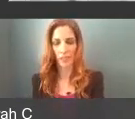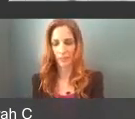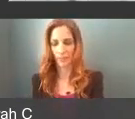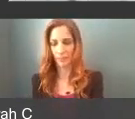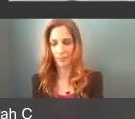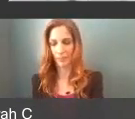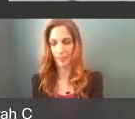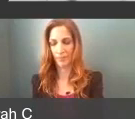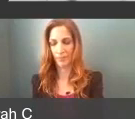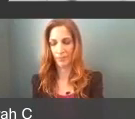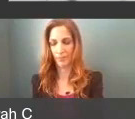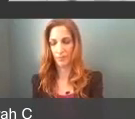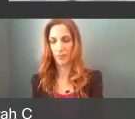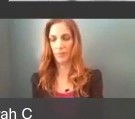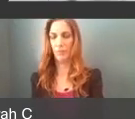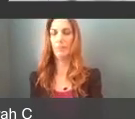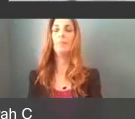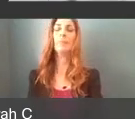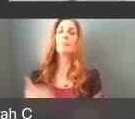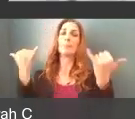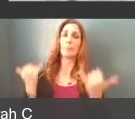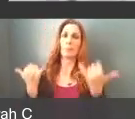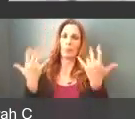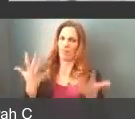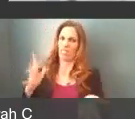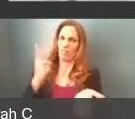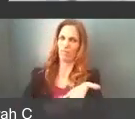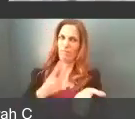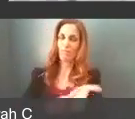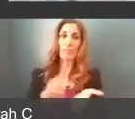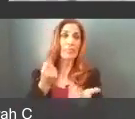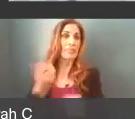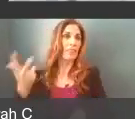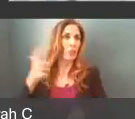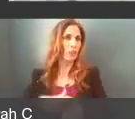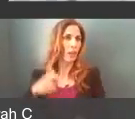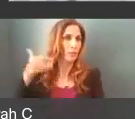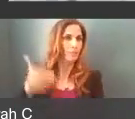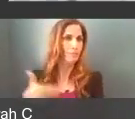Now as we've discussed several times in these briefings, we have had some challenges with